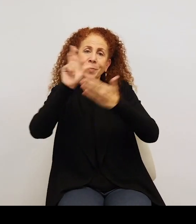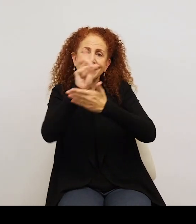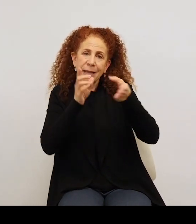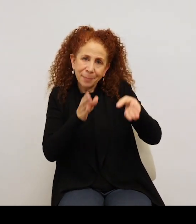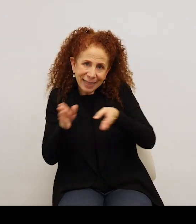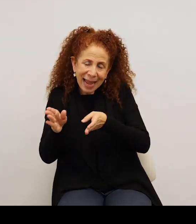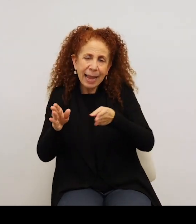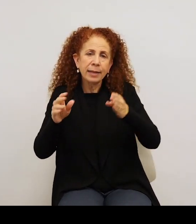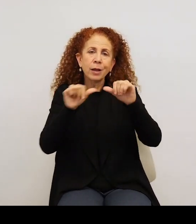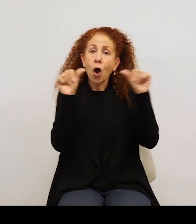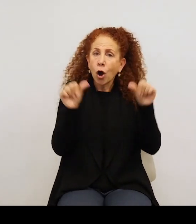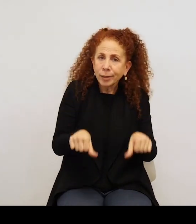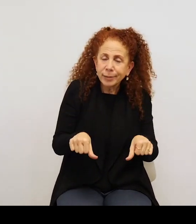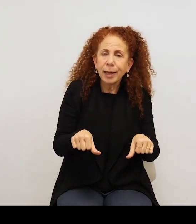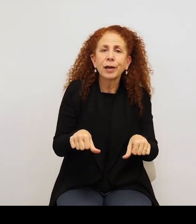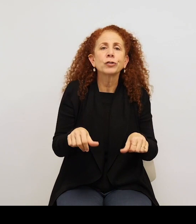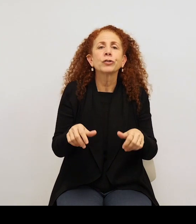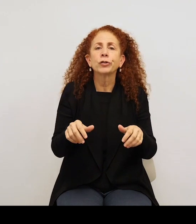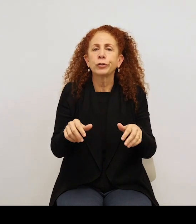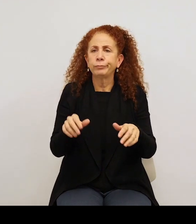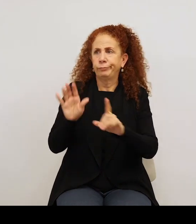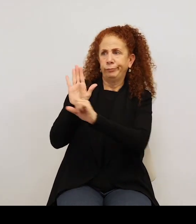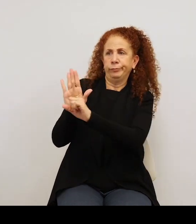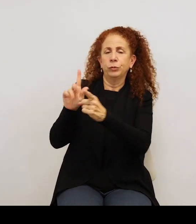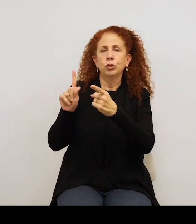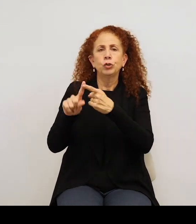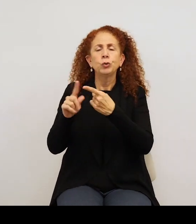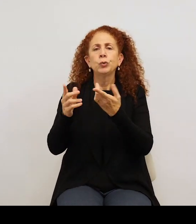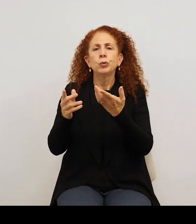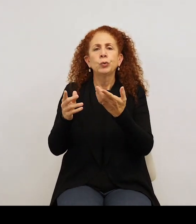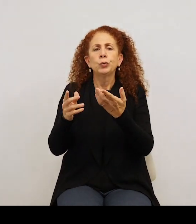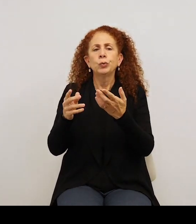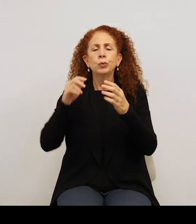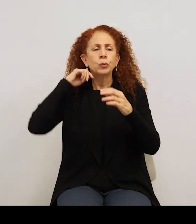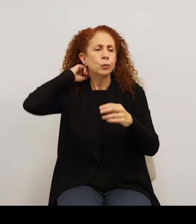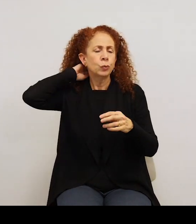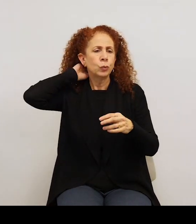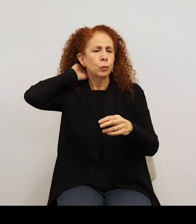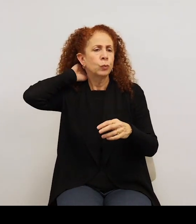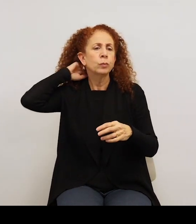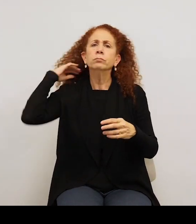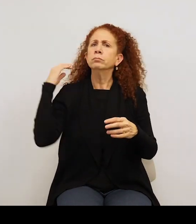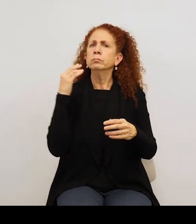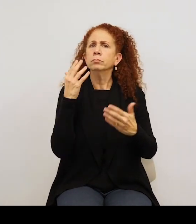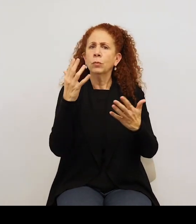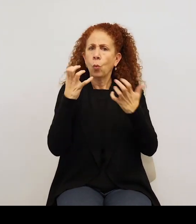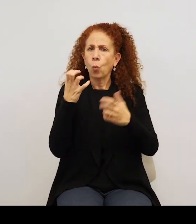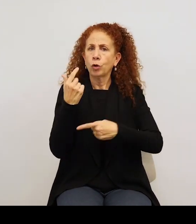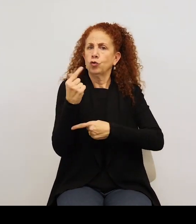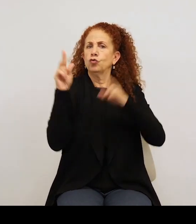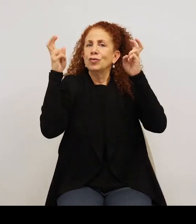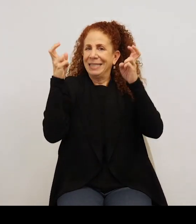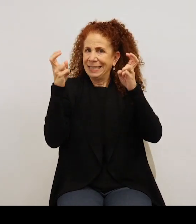architecture to maybe not just think green, because this is increasingly being done--